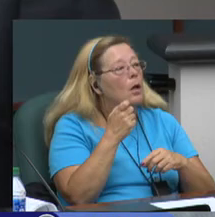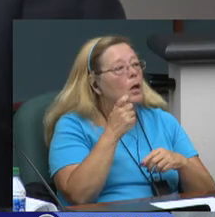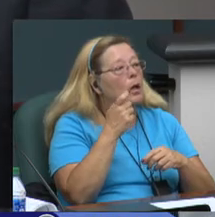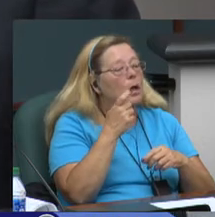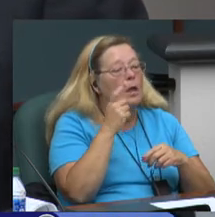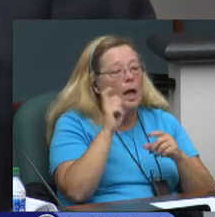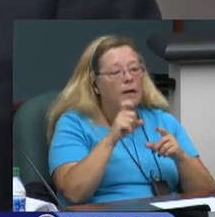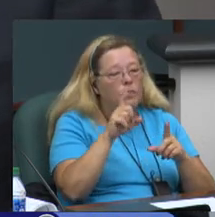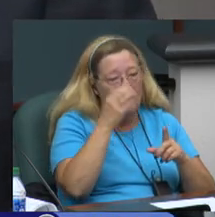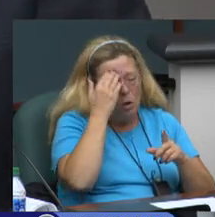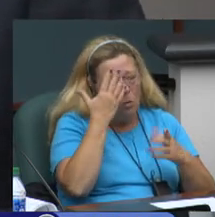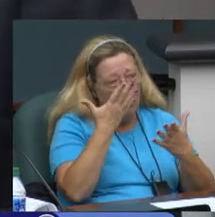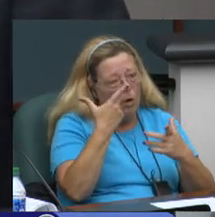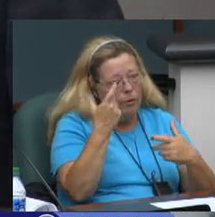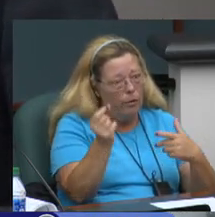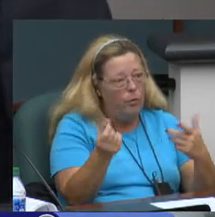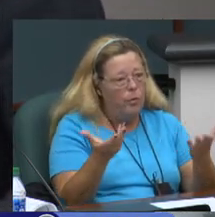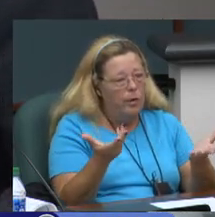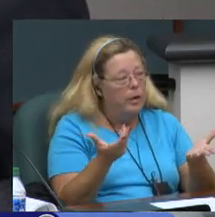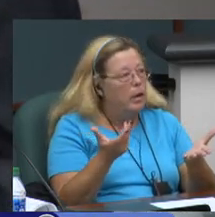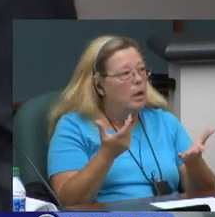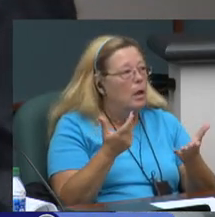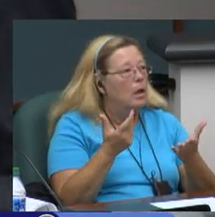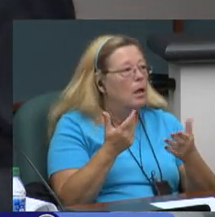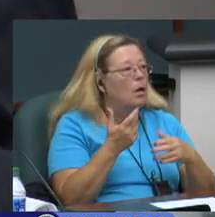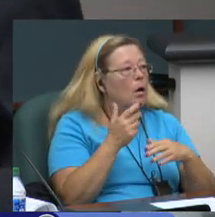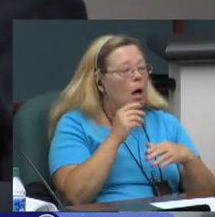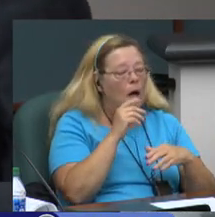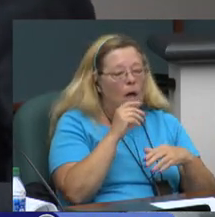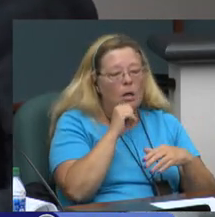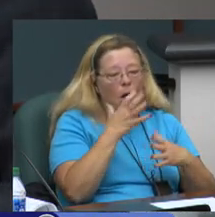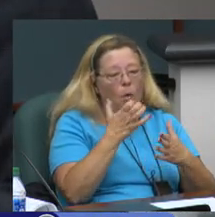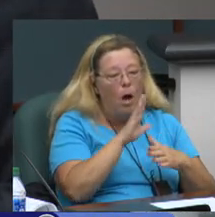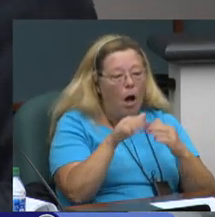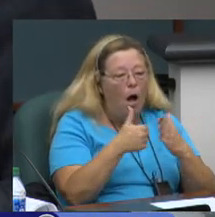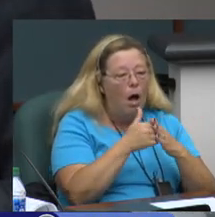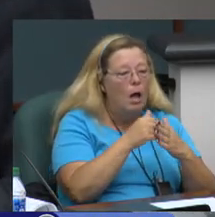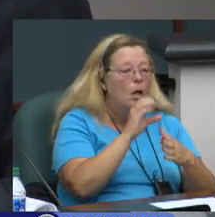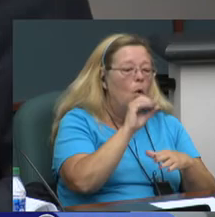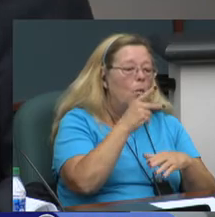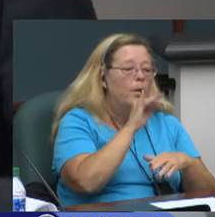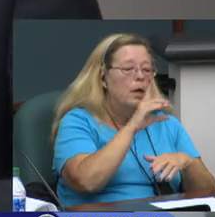going it's less than ideal to have all opioid rehabilitation facilities sort of